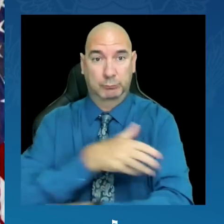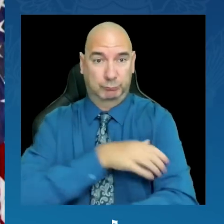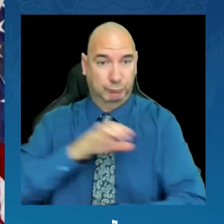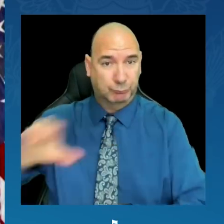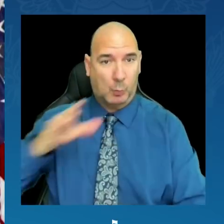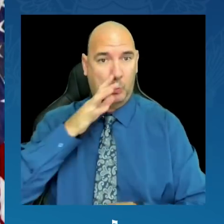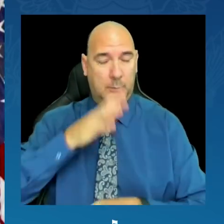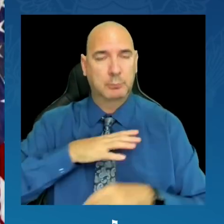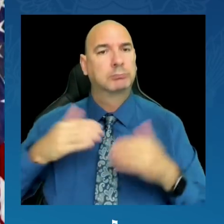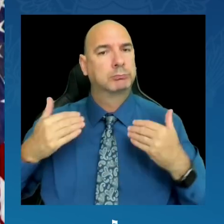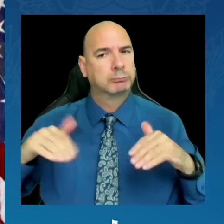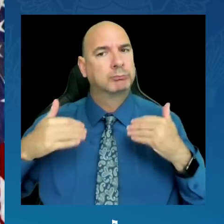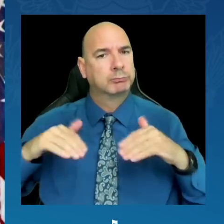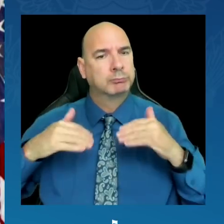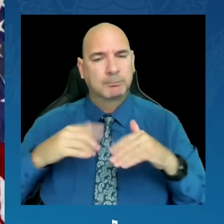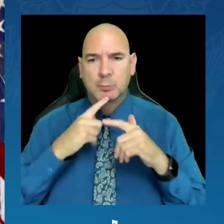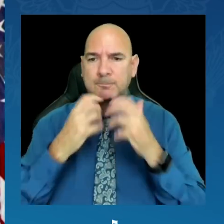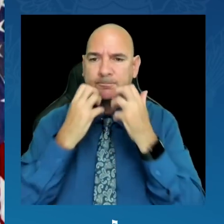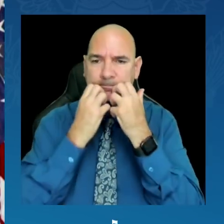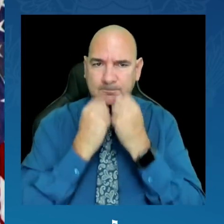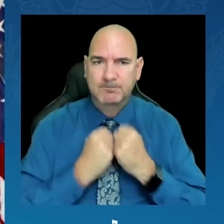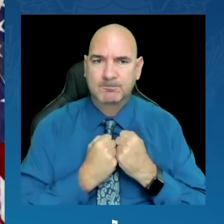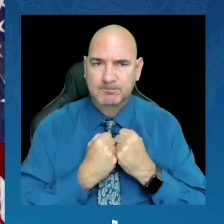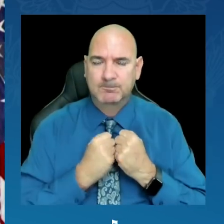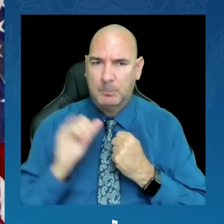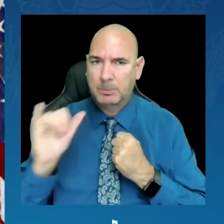and it's a value that we share with our vice president.